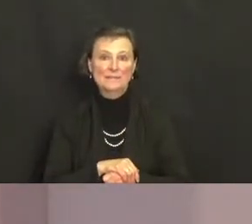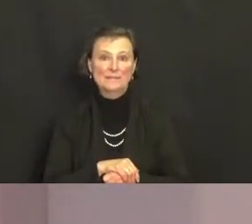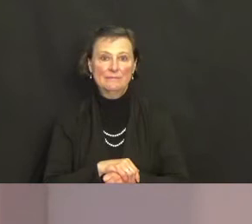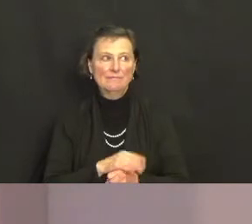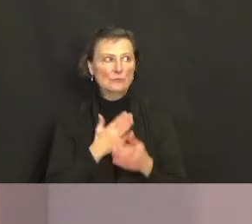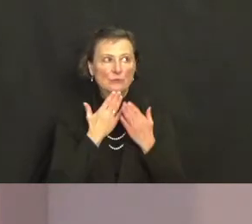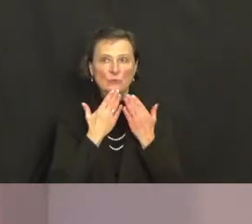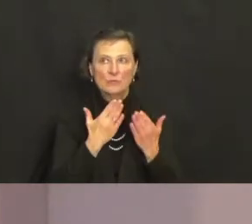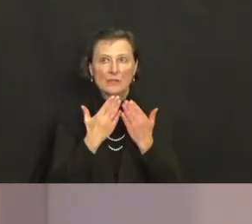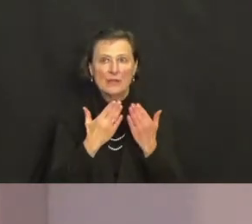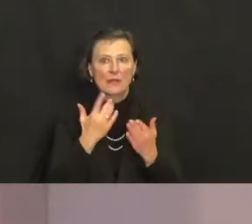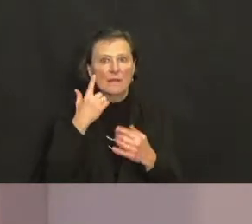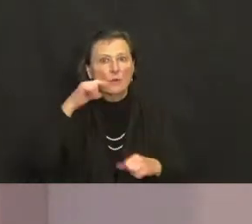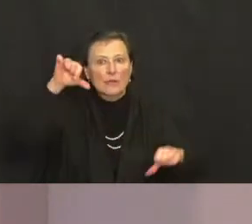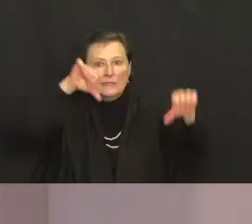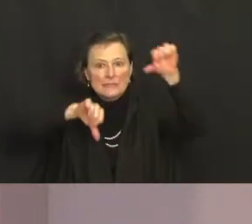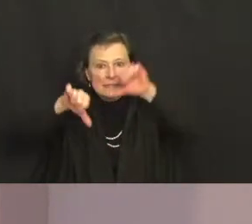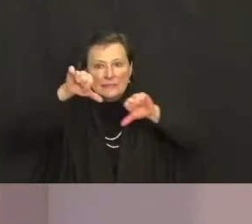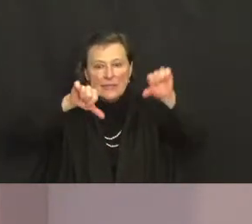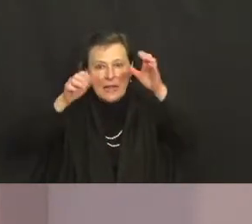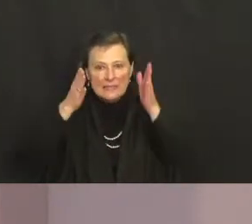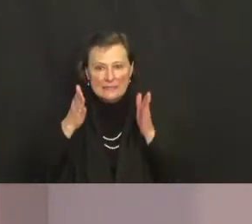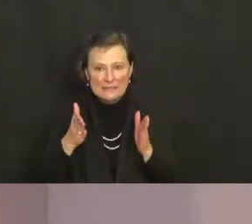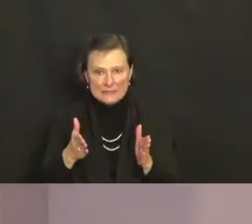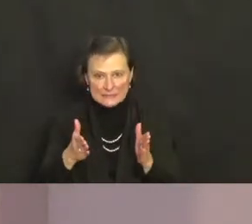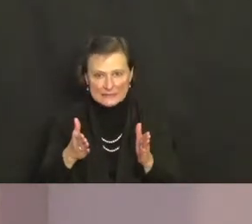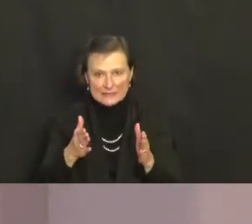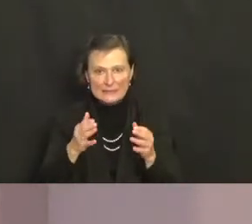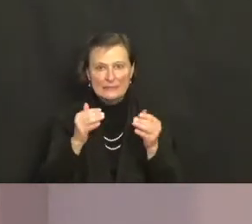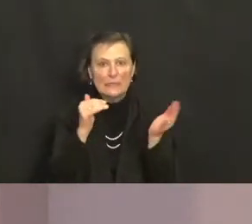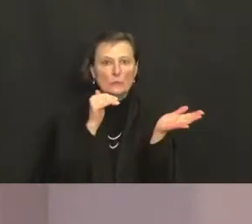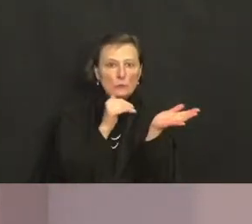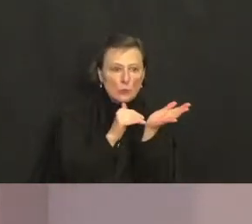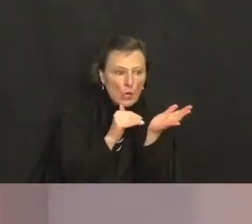Grateful for the scientists and the doctors.